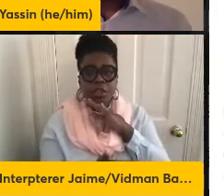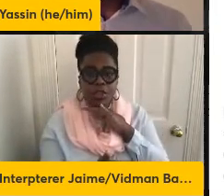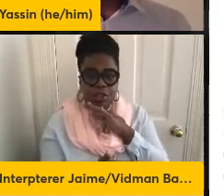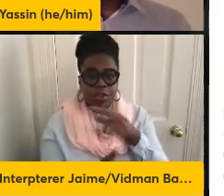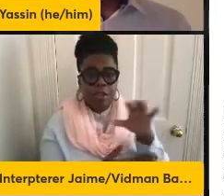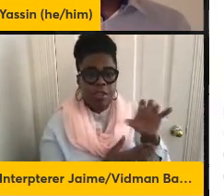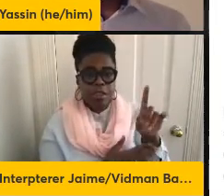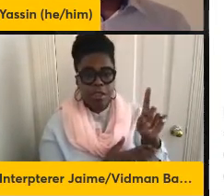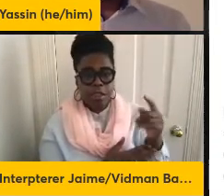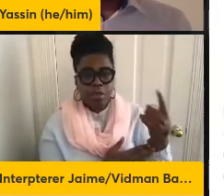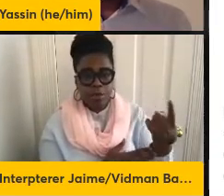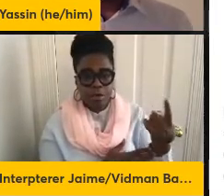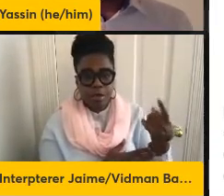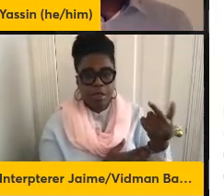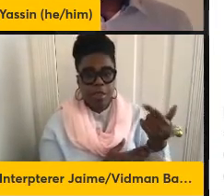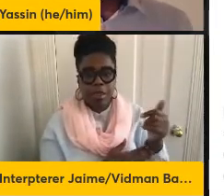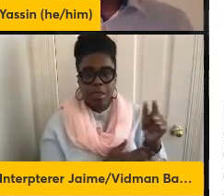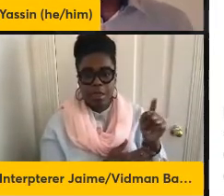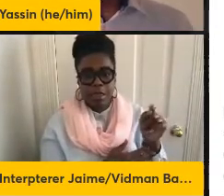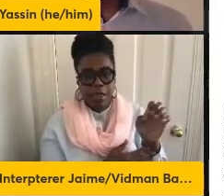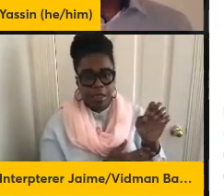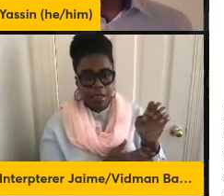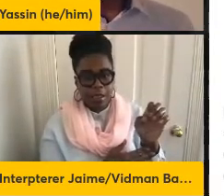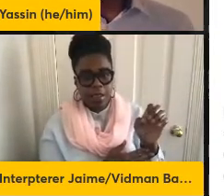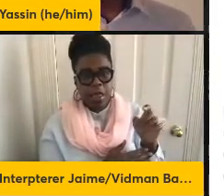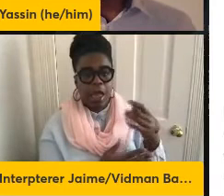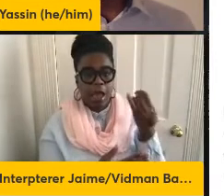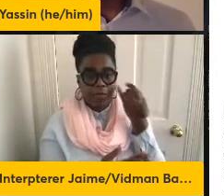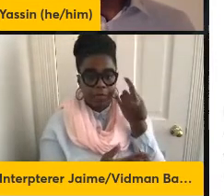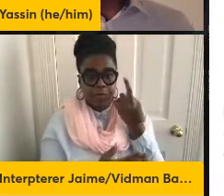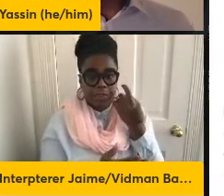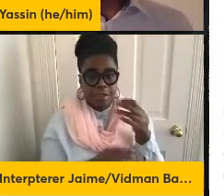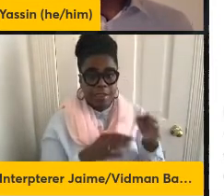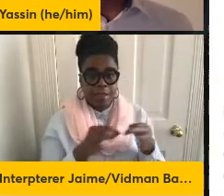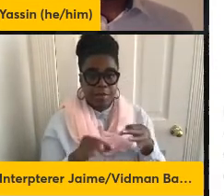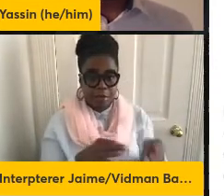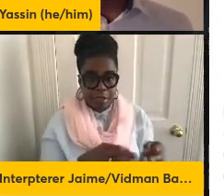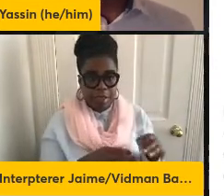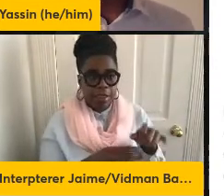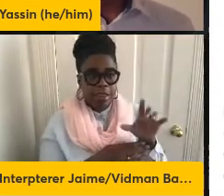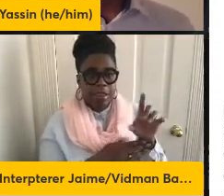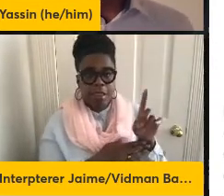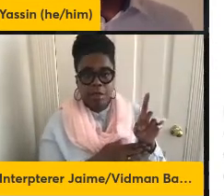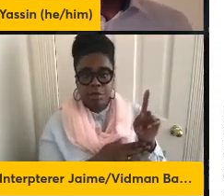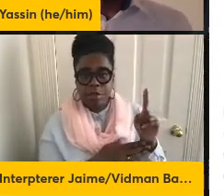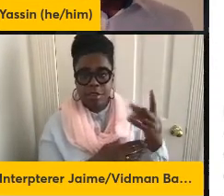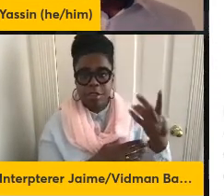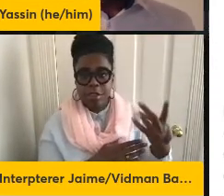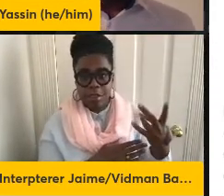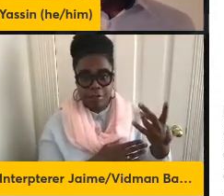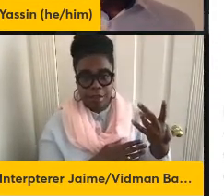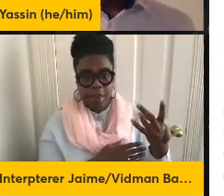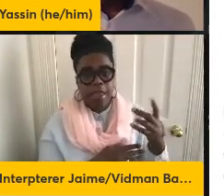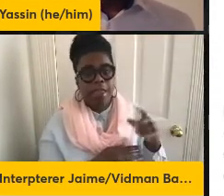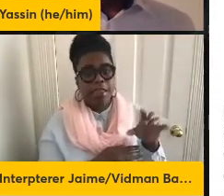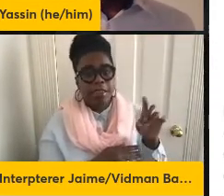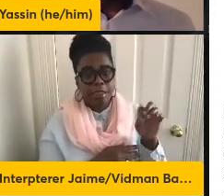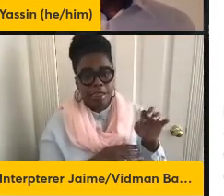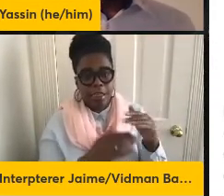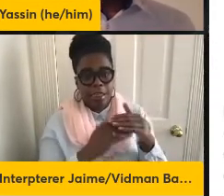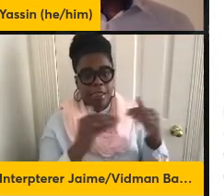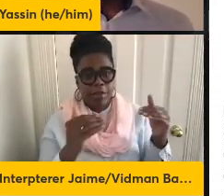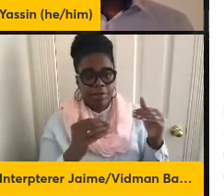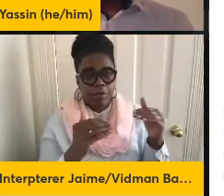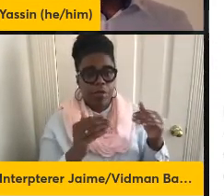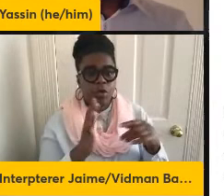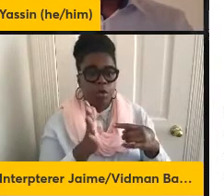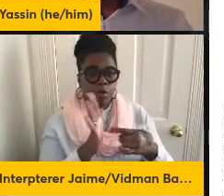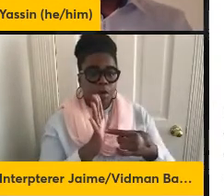Gate, which and as I've just indicated, CD one to seven is used as a pan ILC marker. So getting on CD 127 Plus lineage negative,